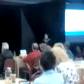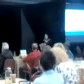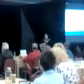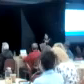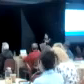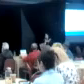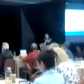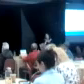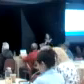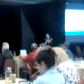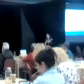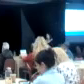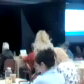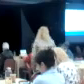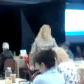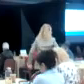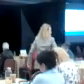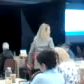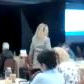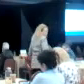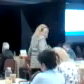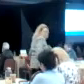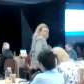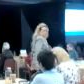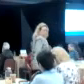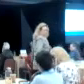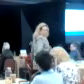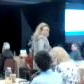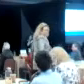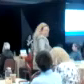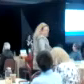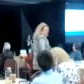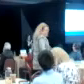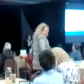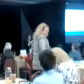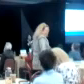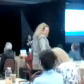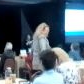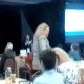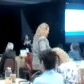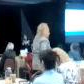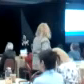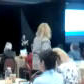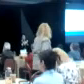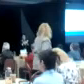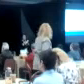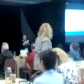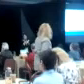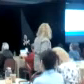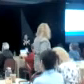will be on your right if you go out these doors where it says exit and